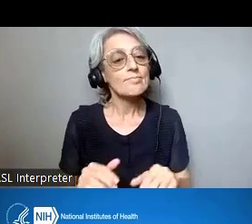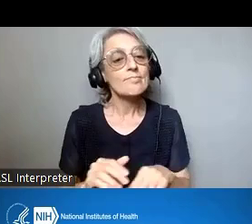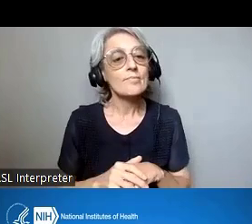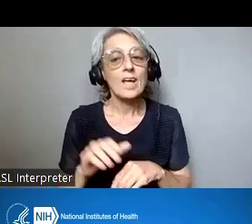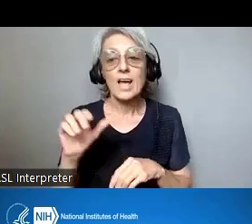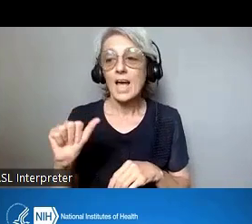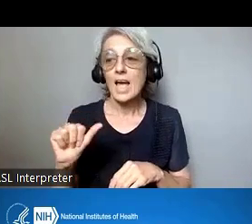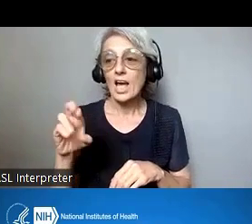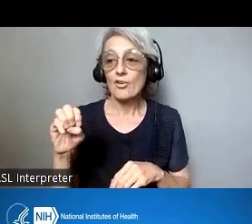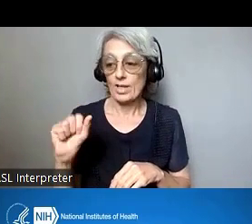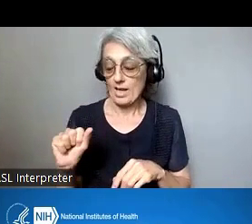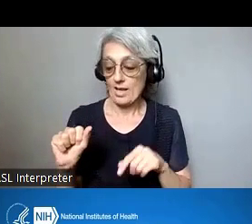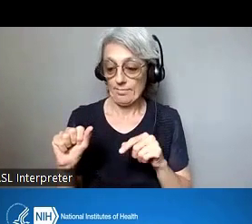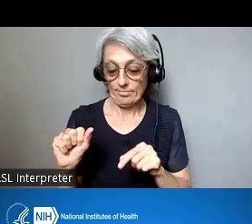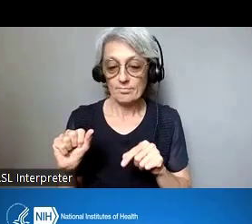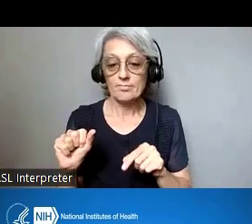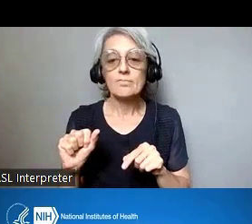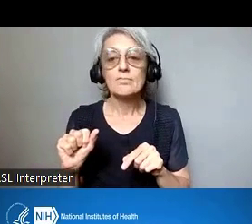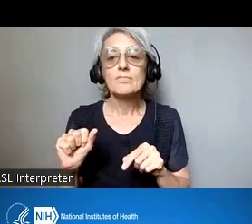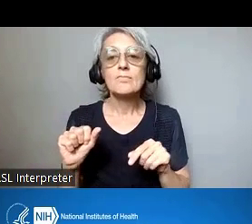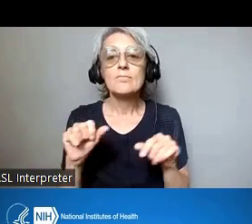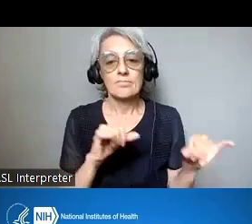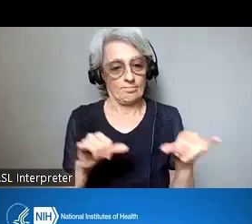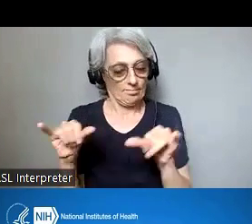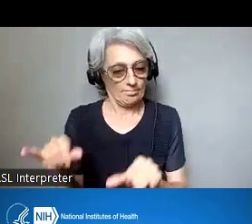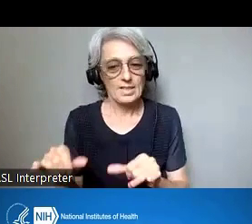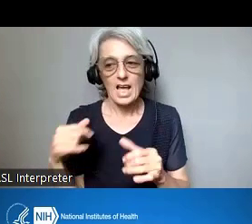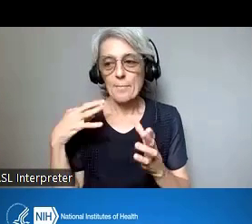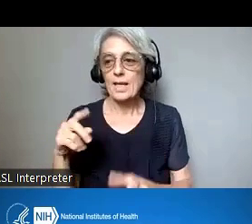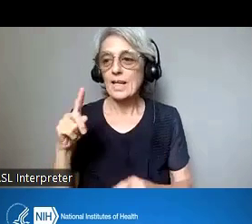the applicant cannot be the PI of another NIH research grant